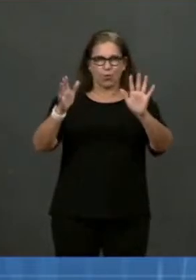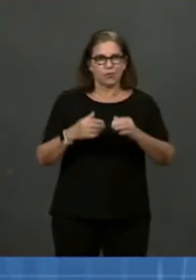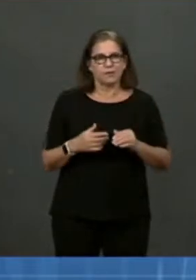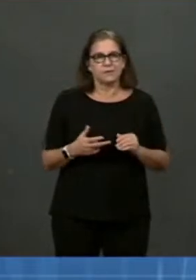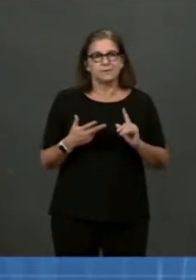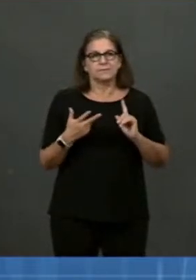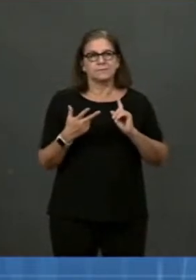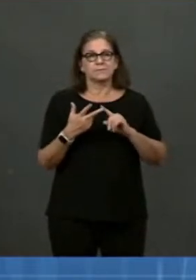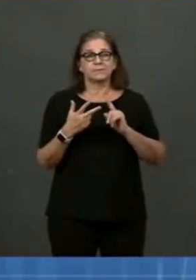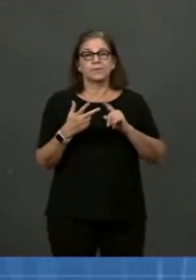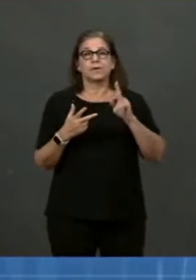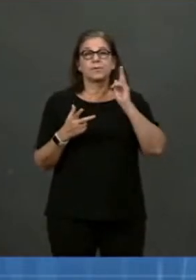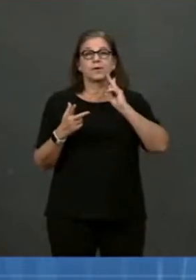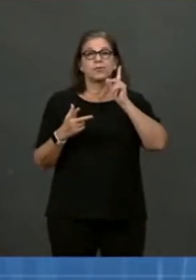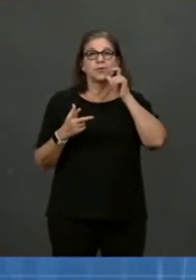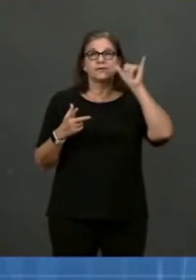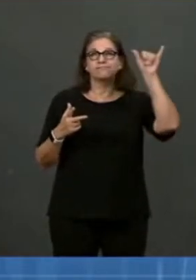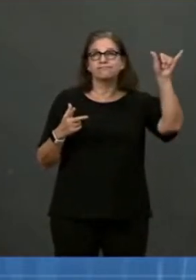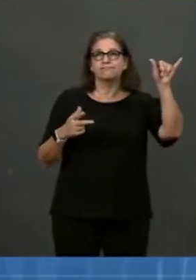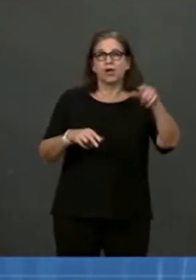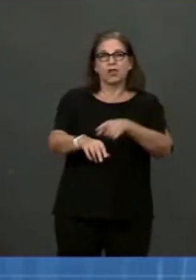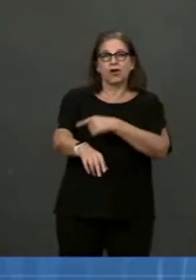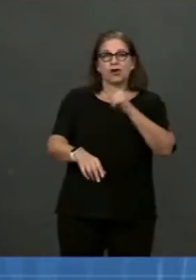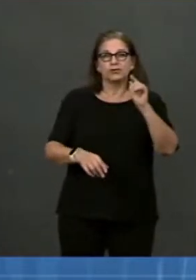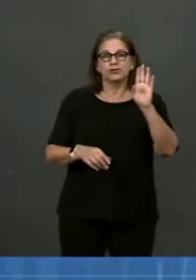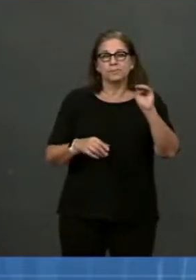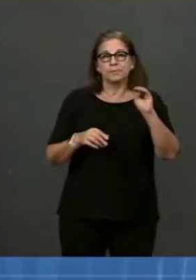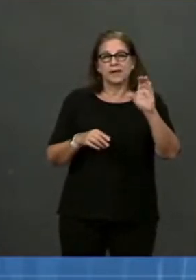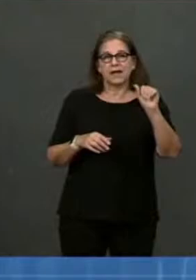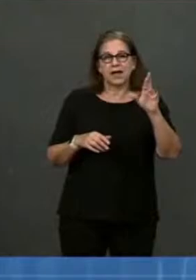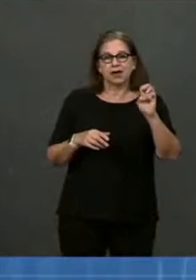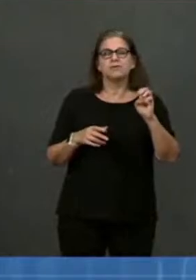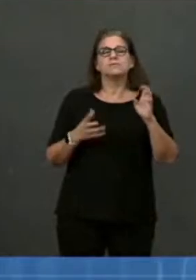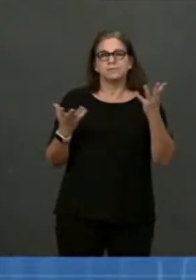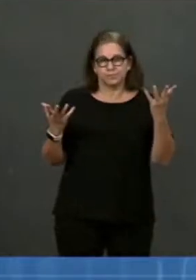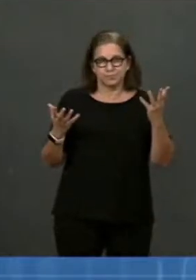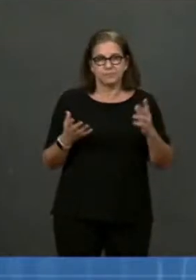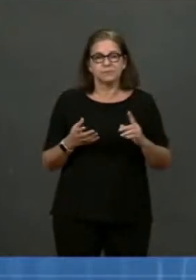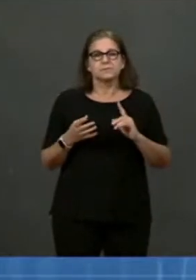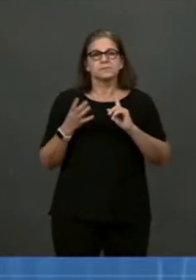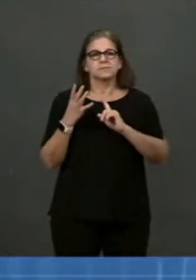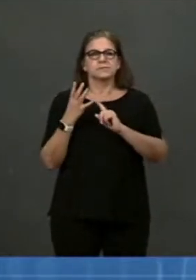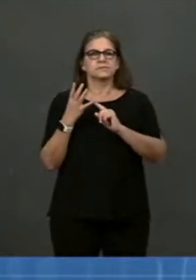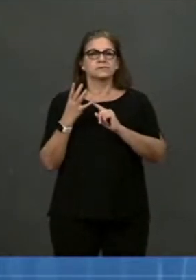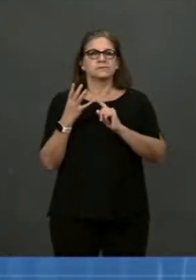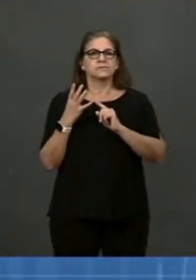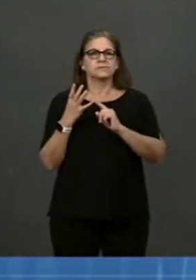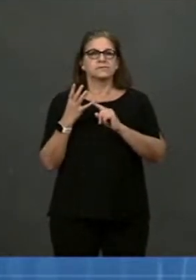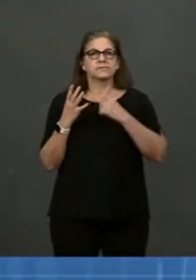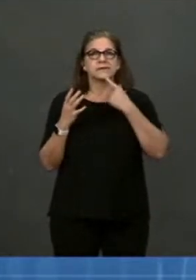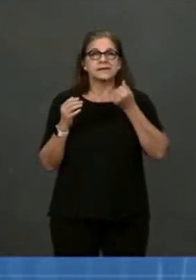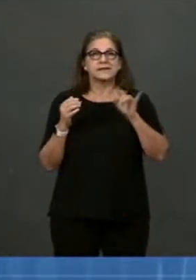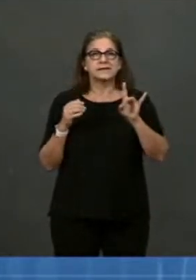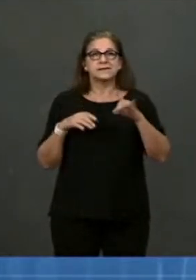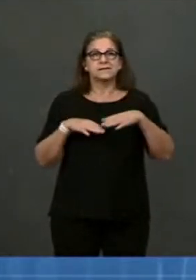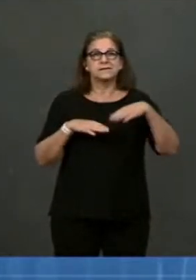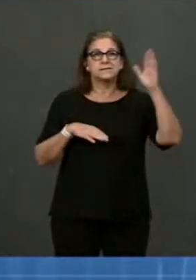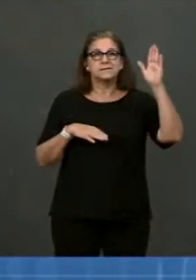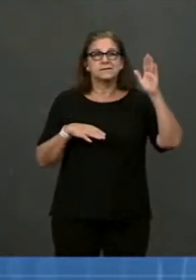AGOF ANDYOU'RE ELIGIBLE IF YOU LIVE IN A LONG TERM CARE FACILITY AND IF YOU ARE